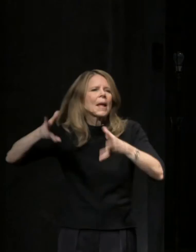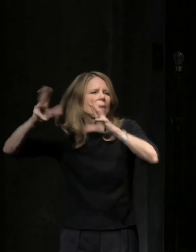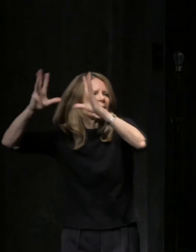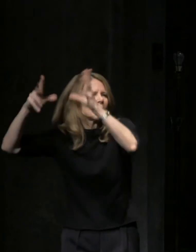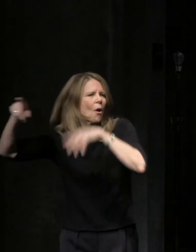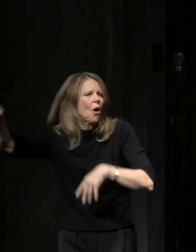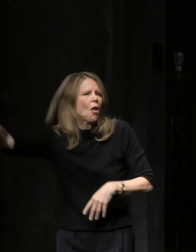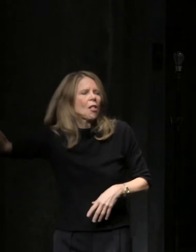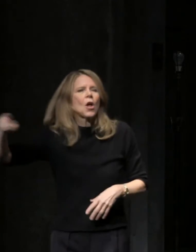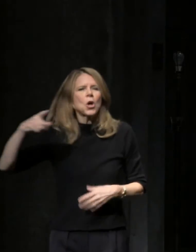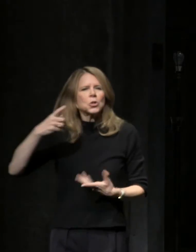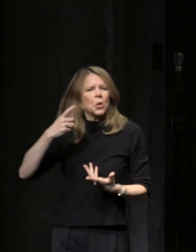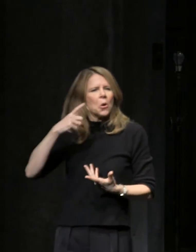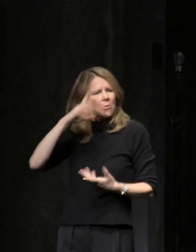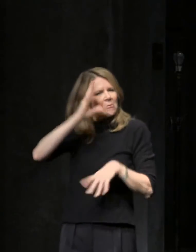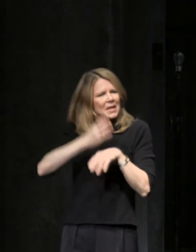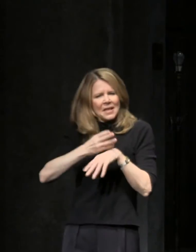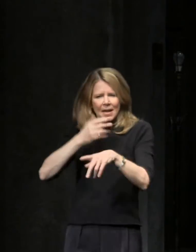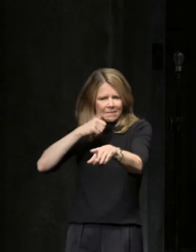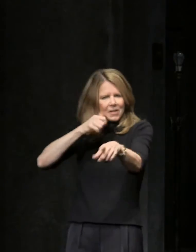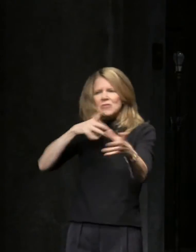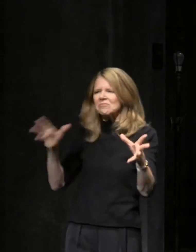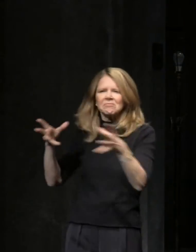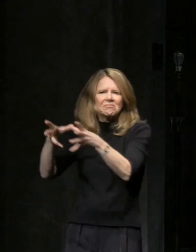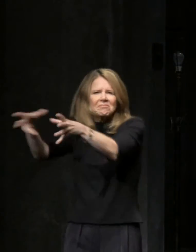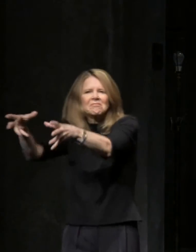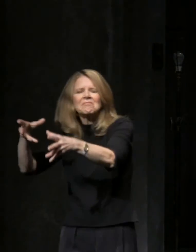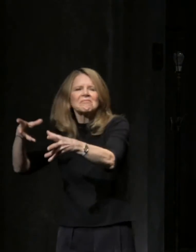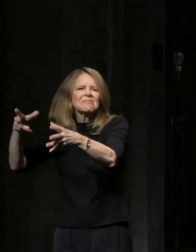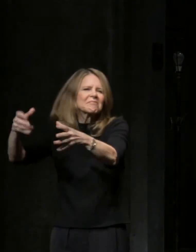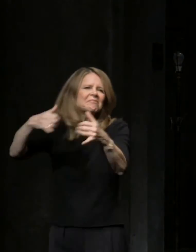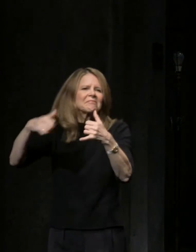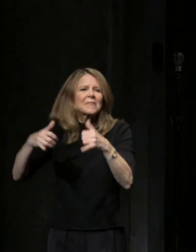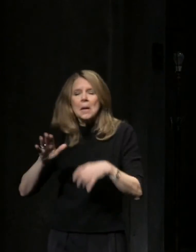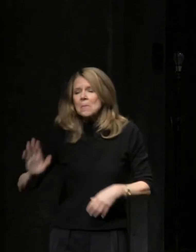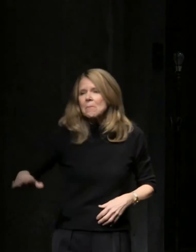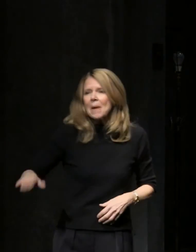The boys and all the girls were there, bouncing with their left hand and right hand, people